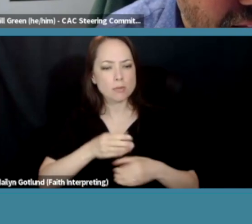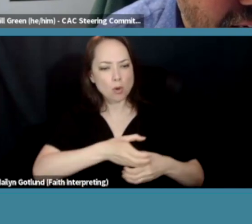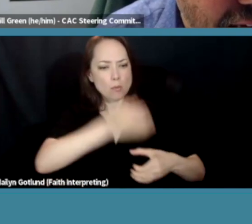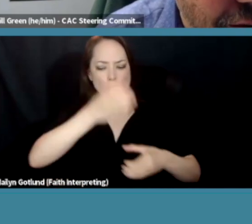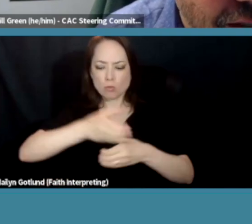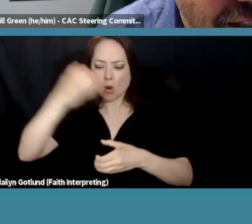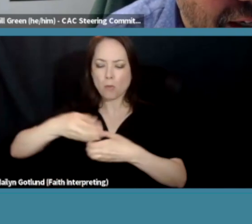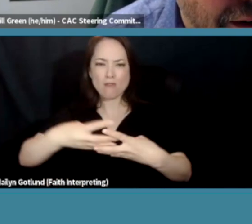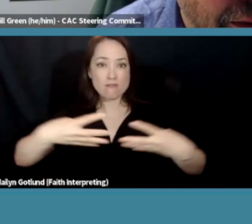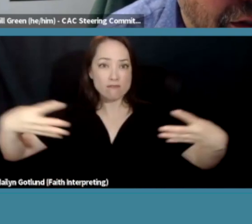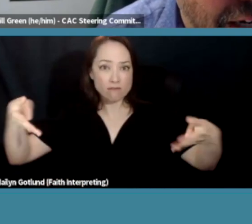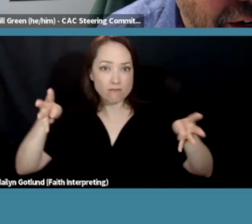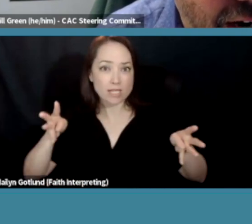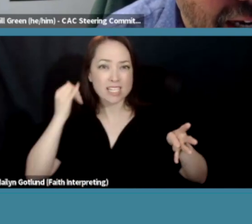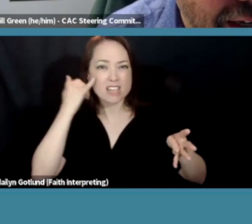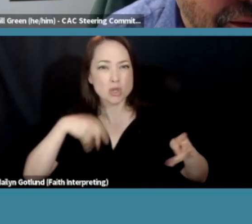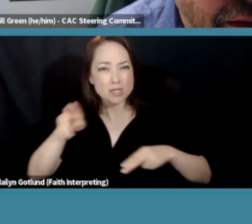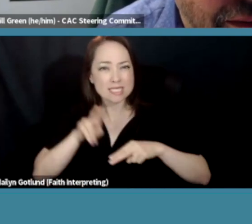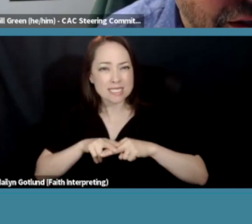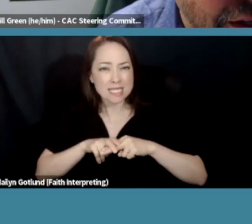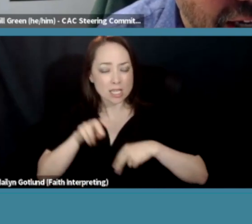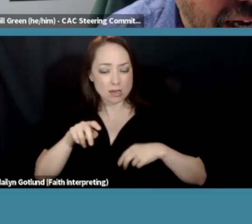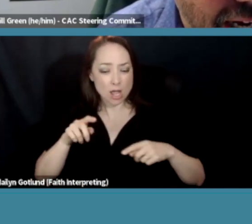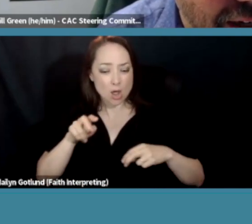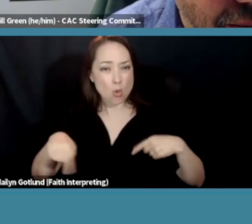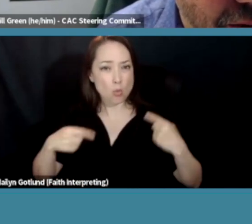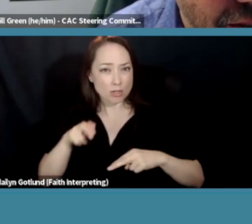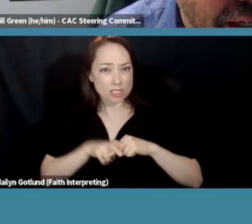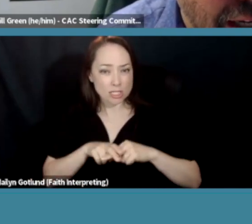that if you were seated in a wheelchair, your eyeline was pretty much looking at a post,